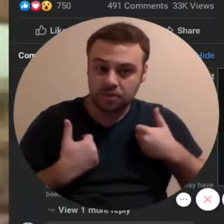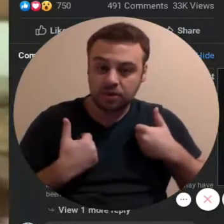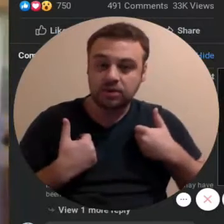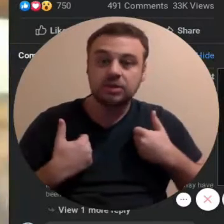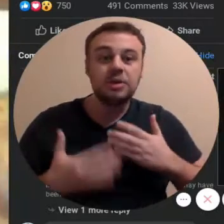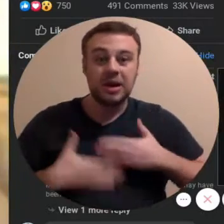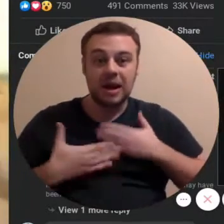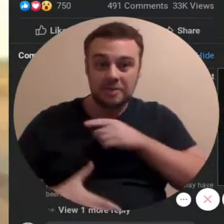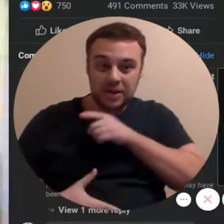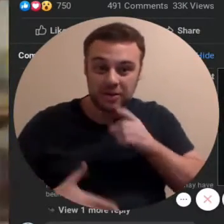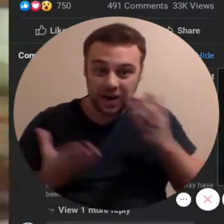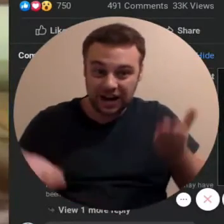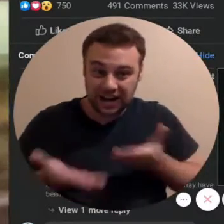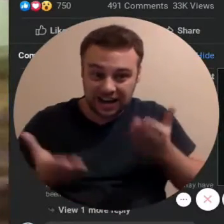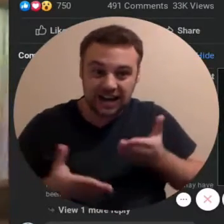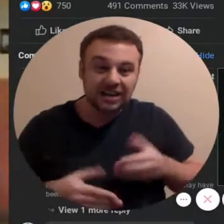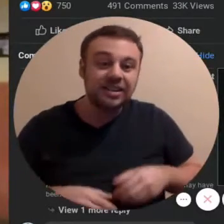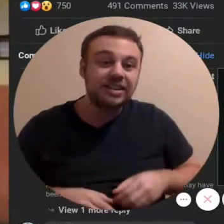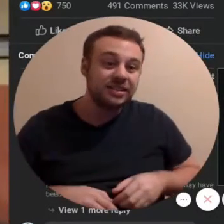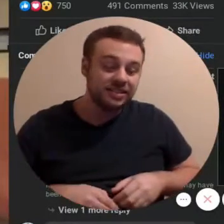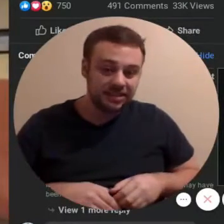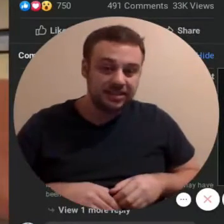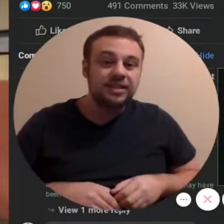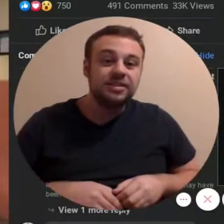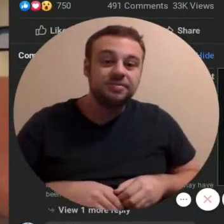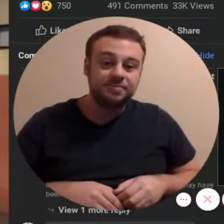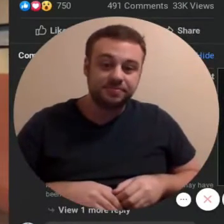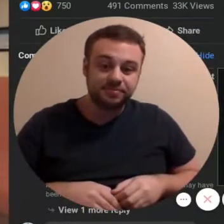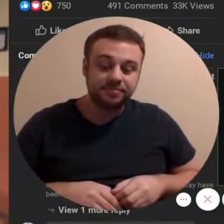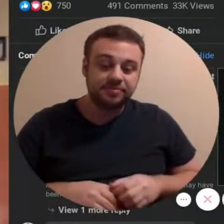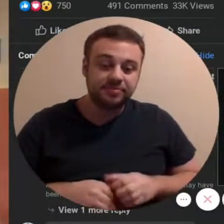She's checking in, giving us a wave so we like that. Let me introduce